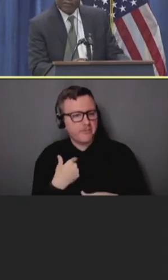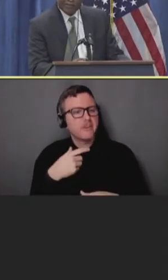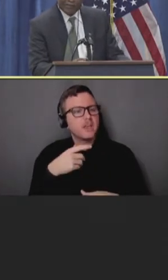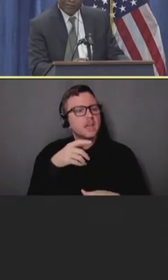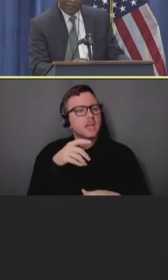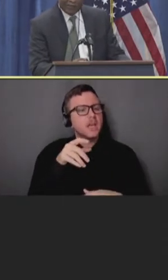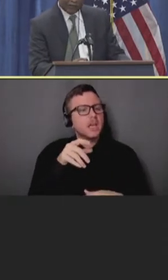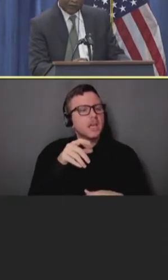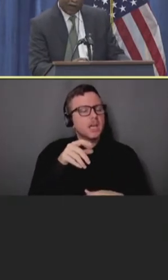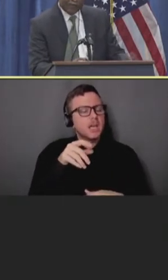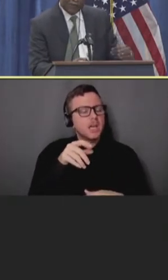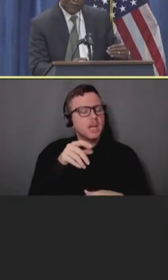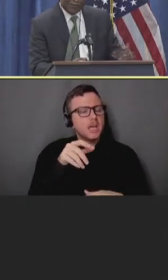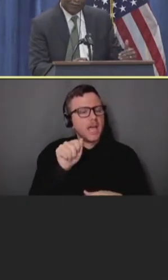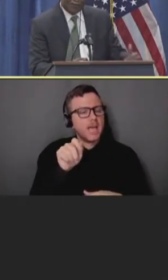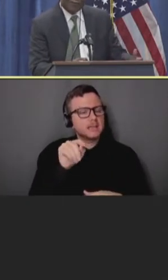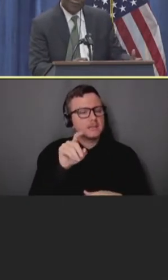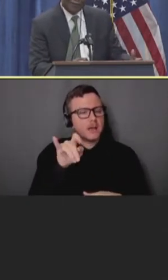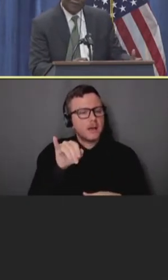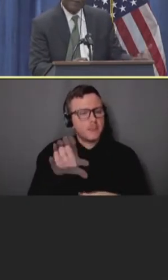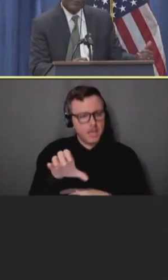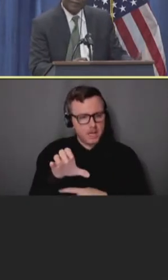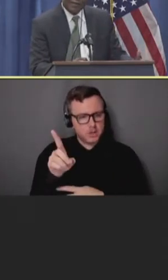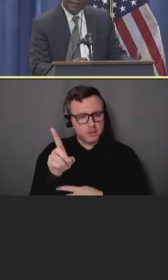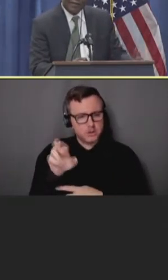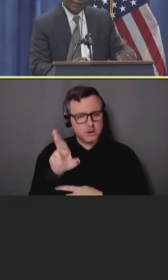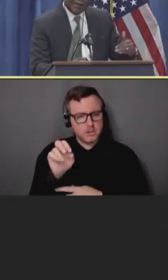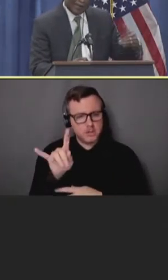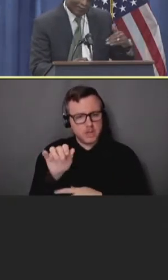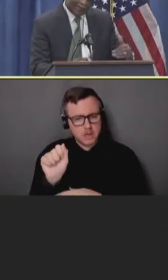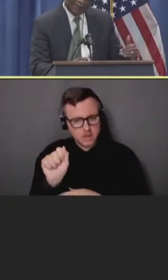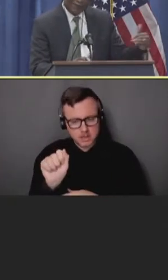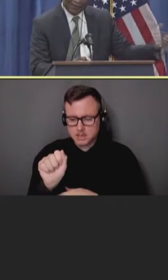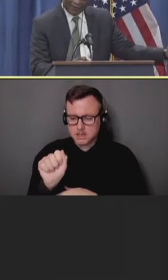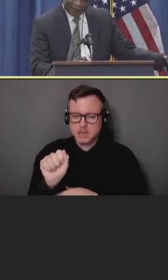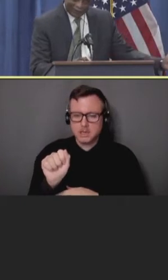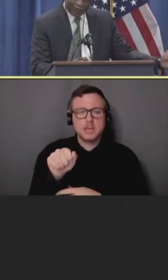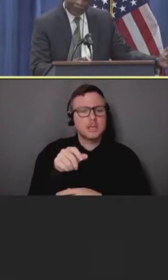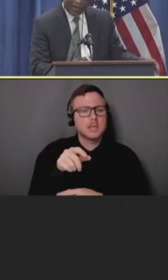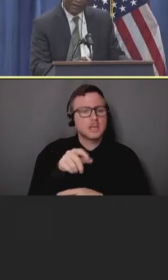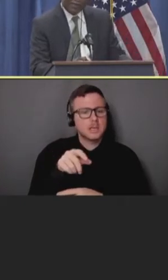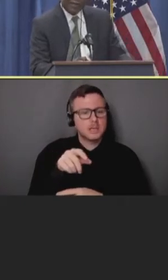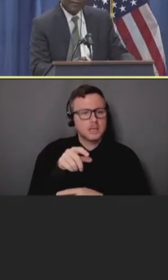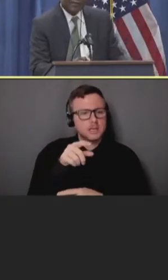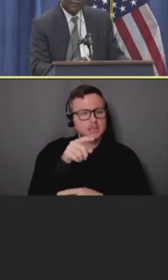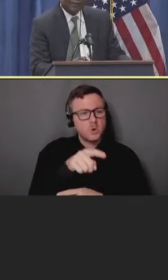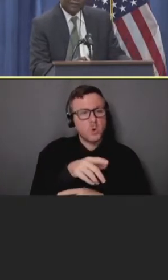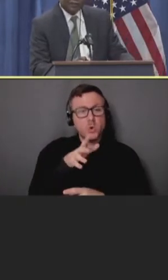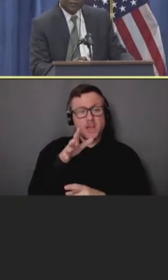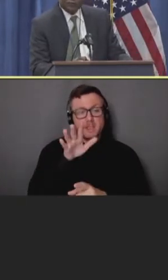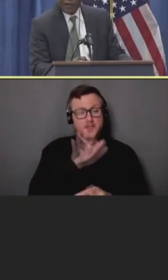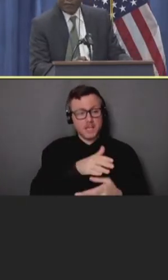his father was inadvertently vaccinated. He came in close contact with his father,